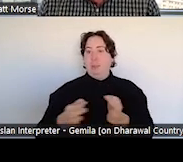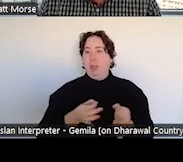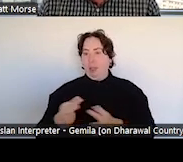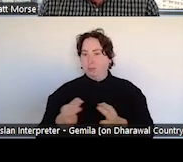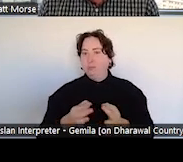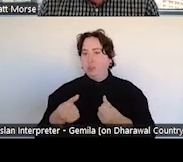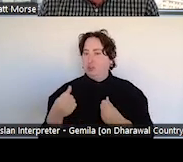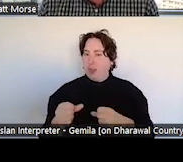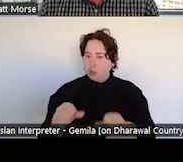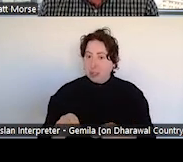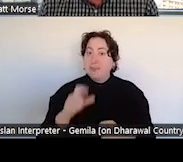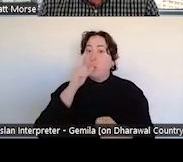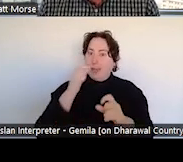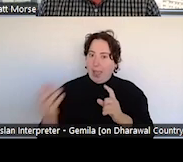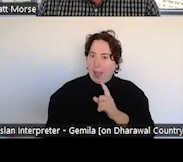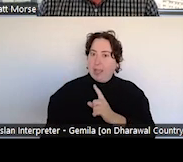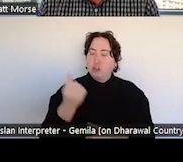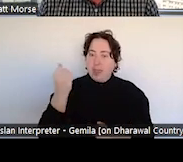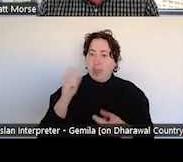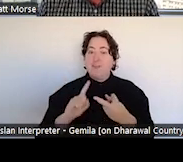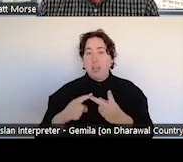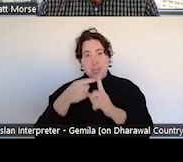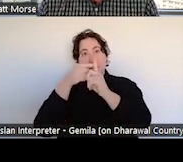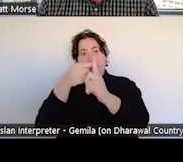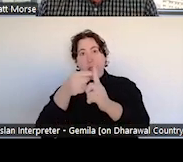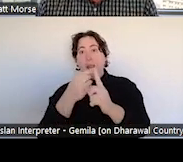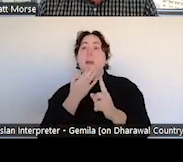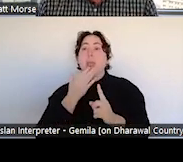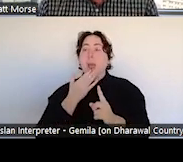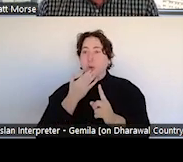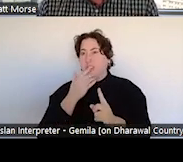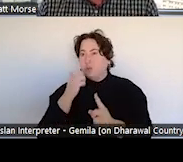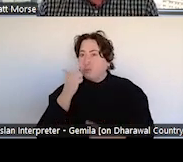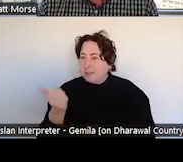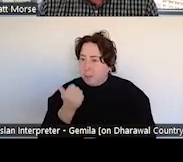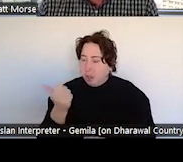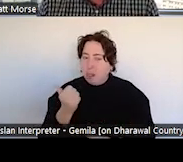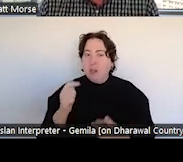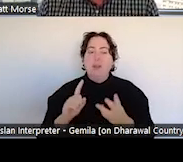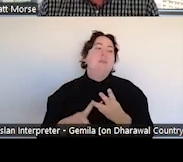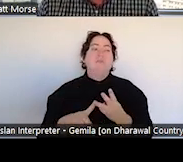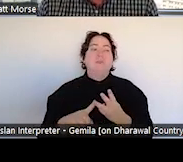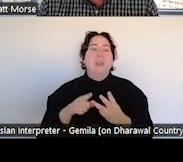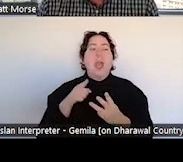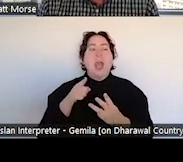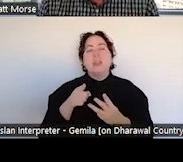that has a reasonable target, and that looks to how this opportunity is going to provide